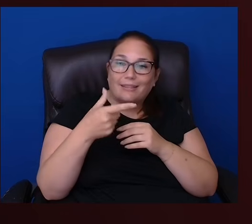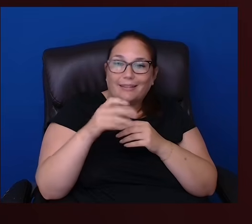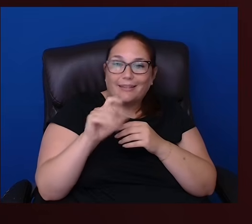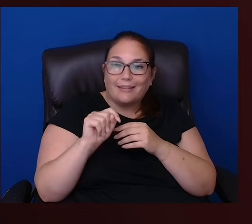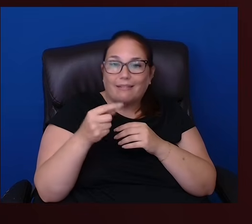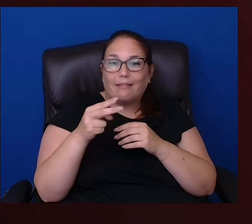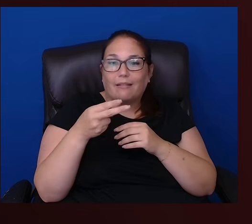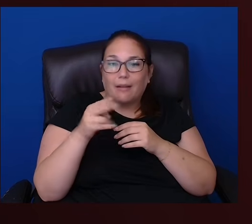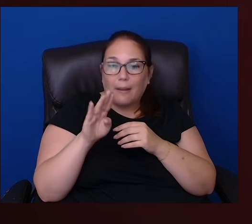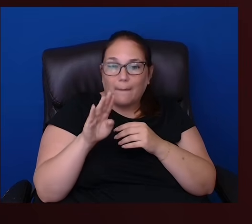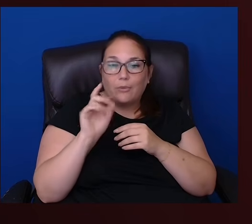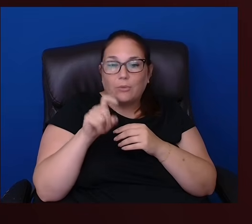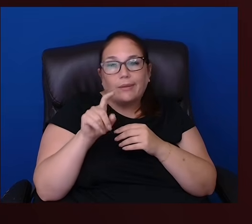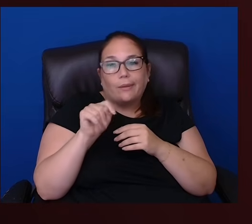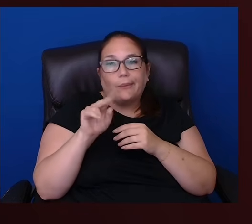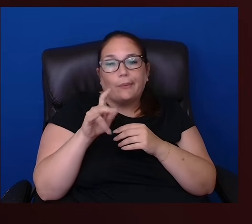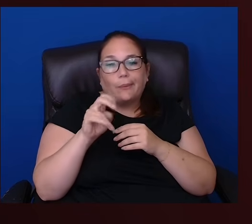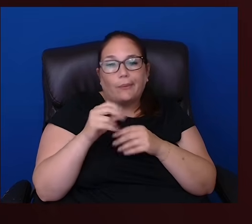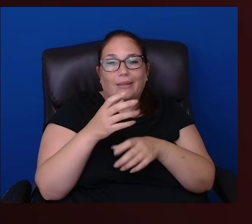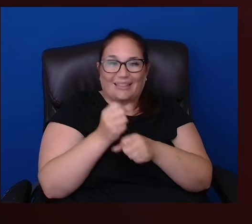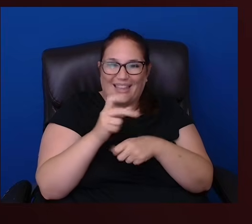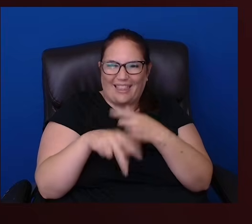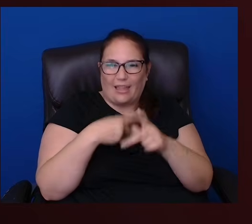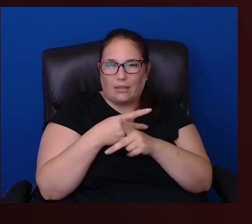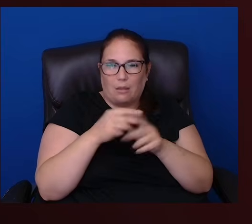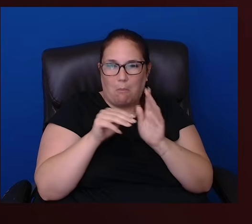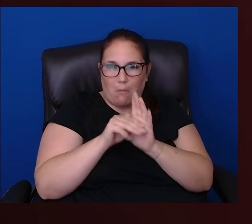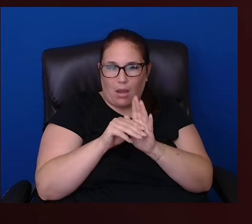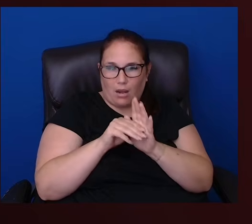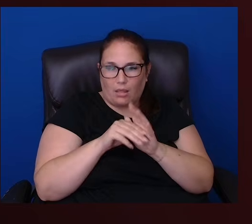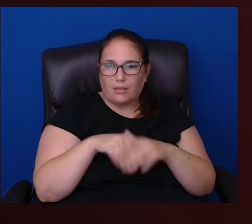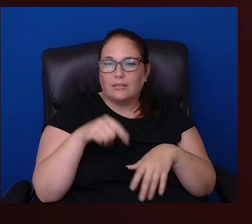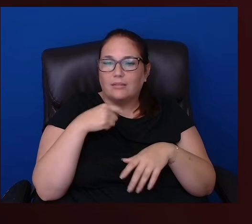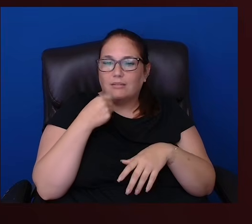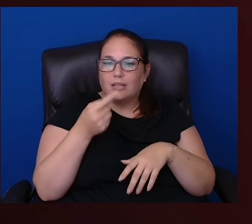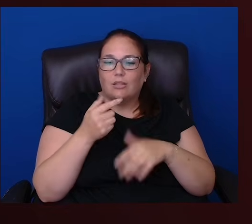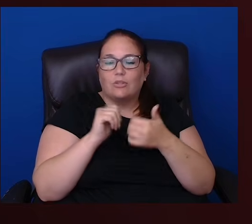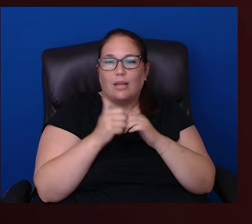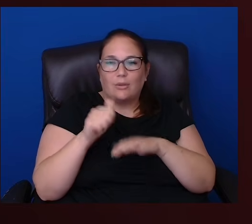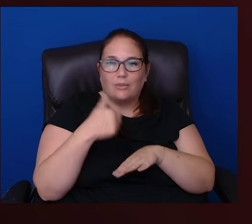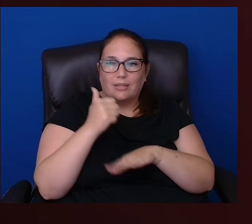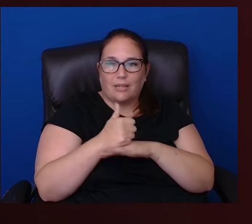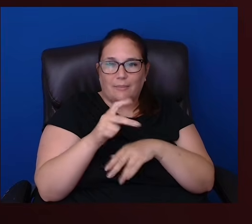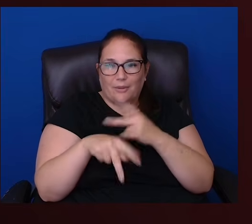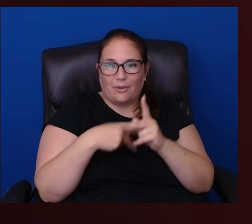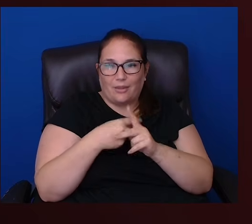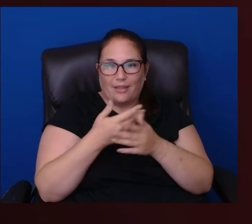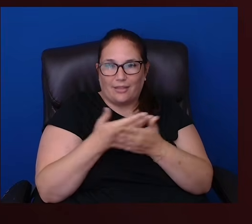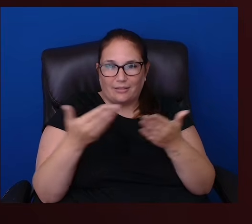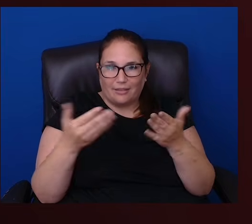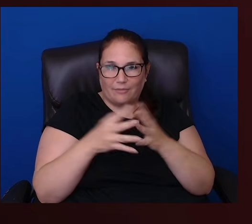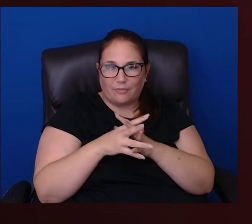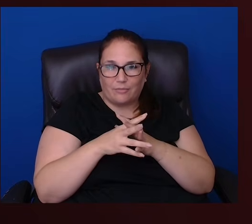a token to use GitHub Models," okay. It tells you how to set it up and all that stuff. So, I'm going to pop over here.